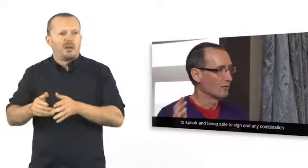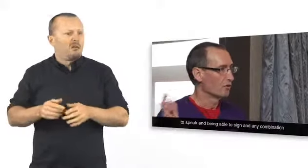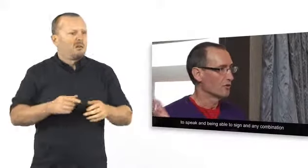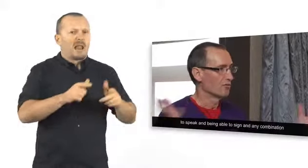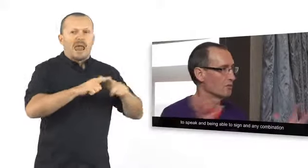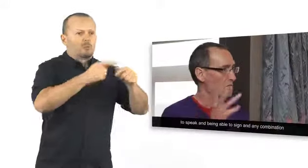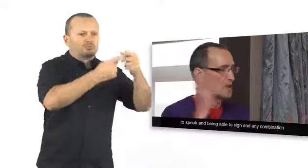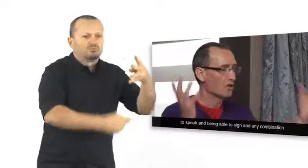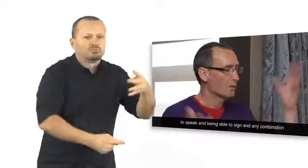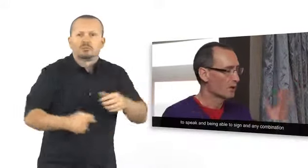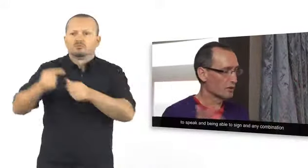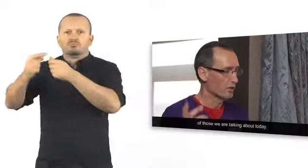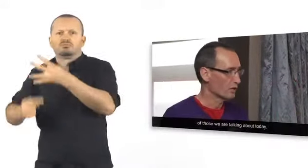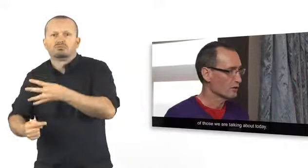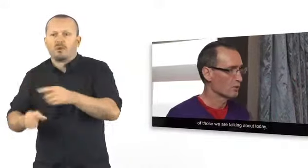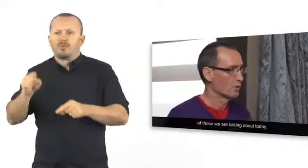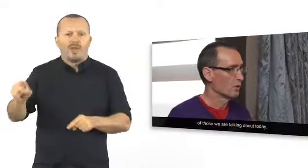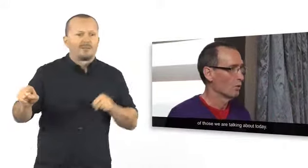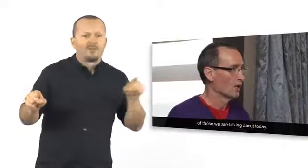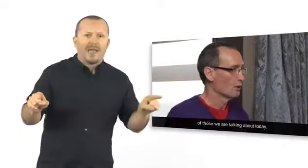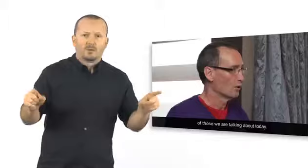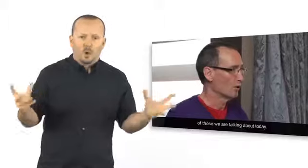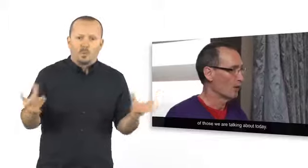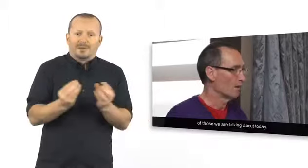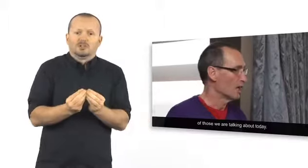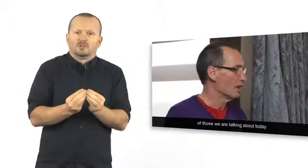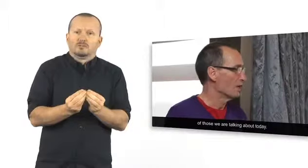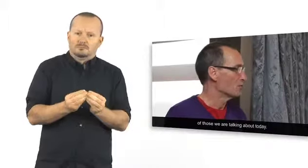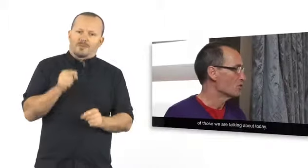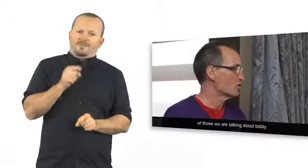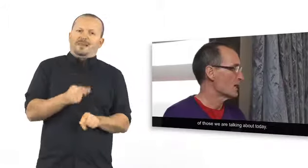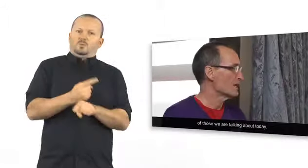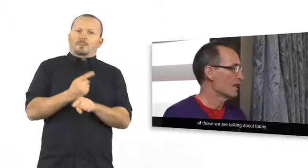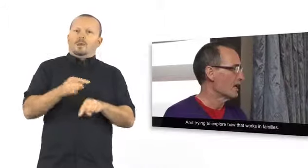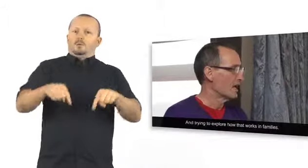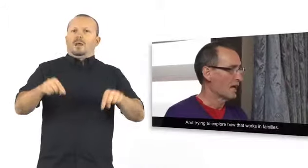and any combination of those we are talking about today.